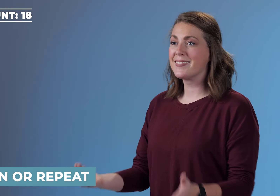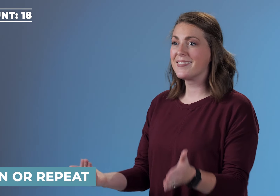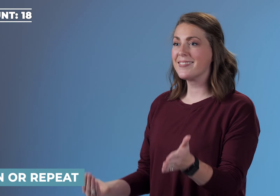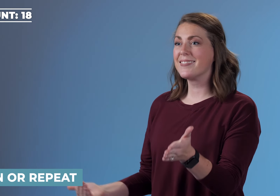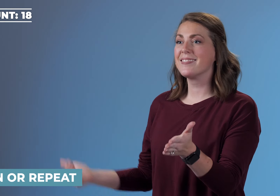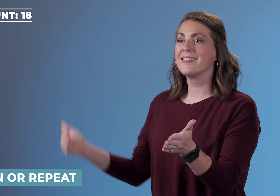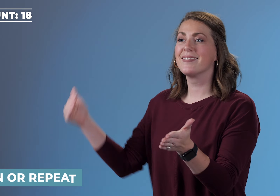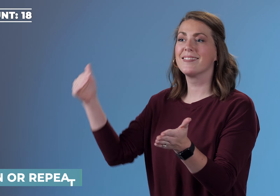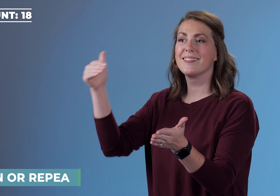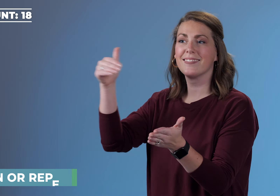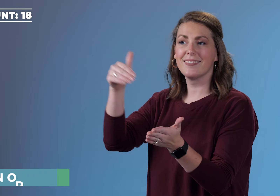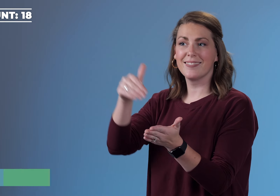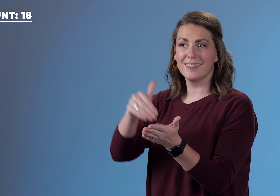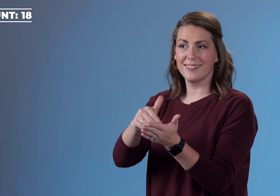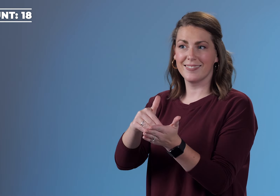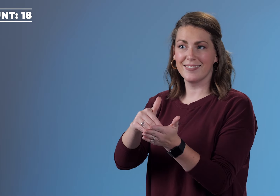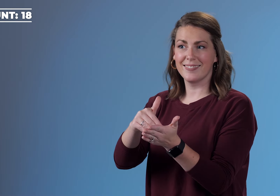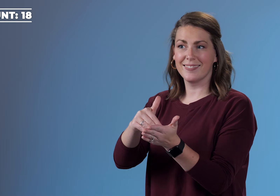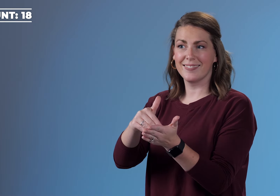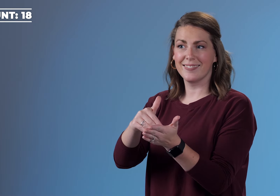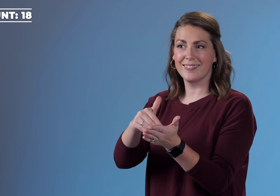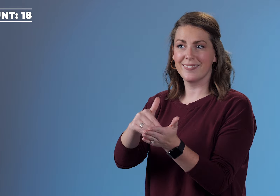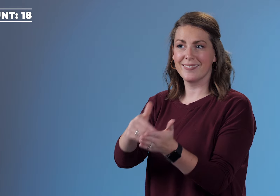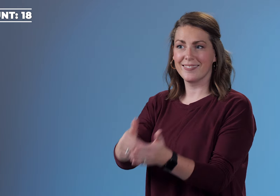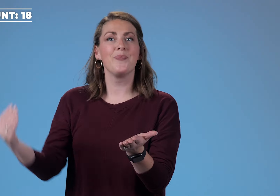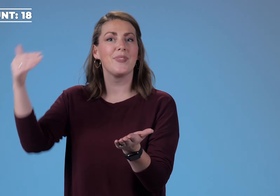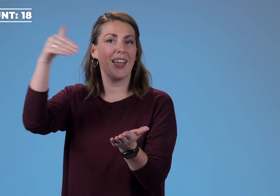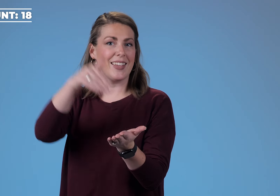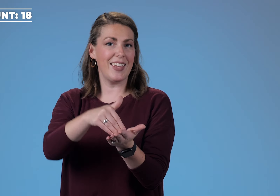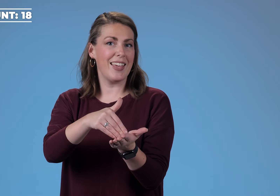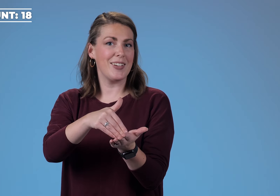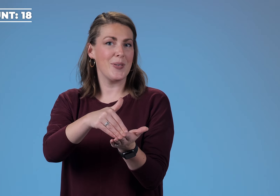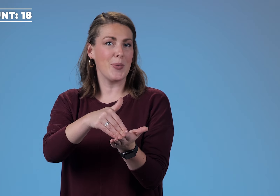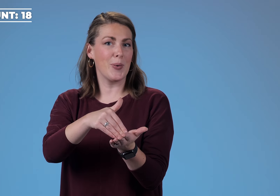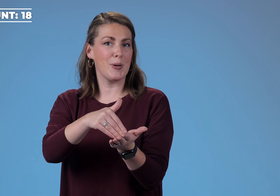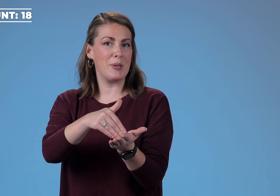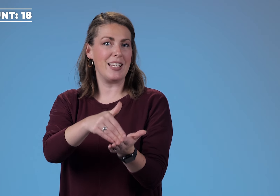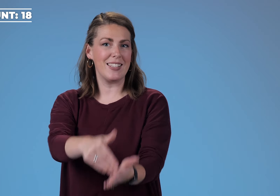Your dominant hand is coming into the middle of your hand again or repeat.